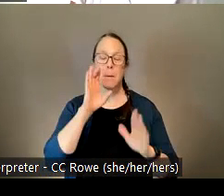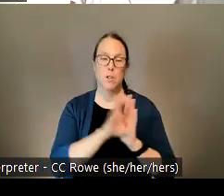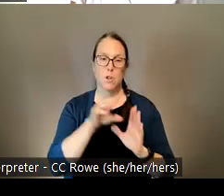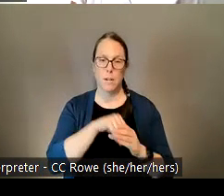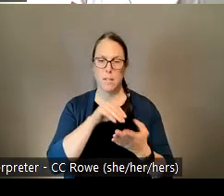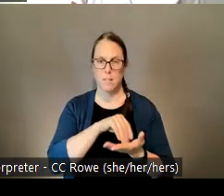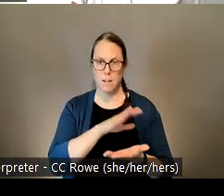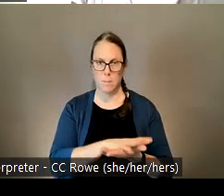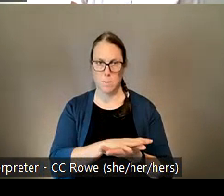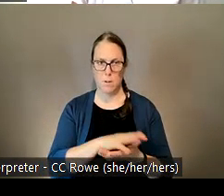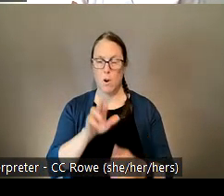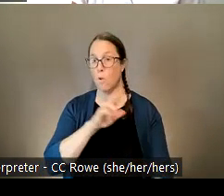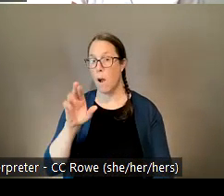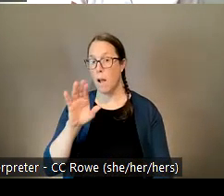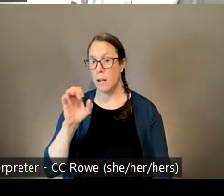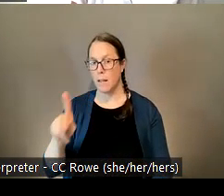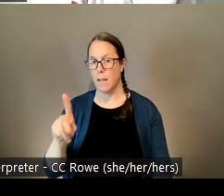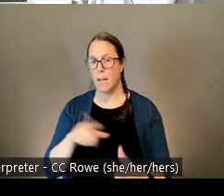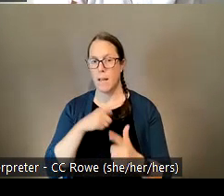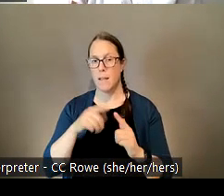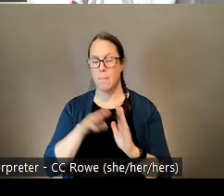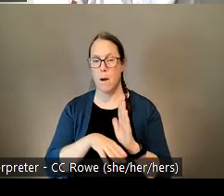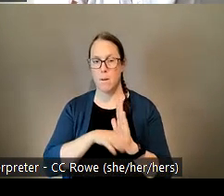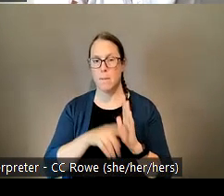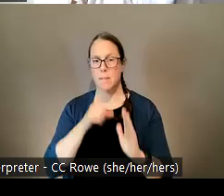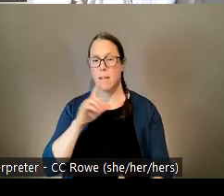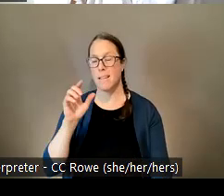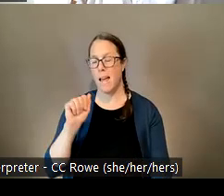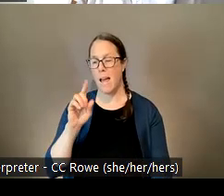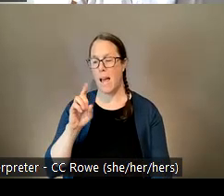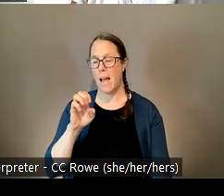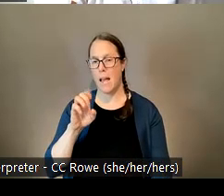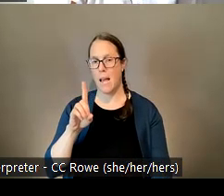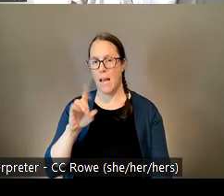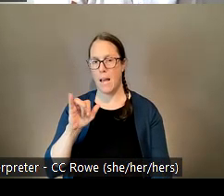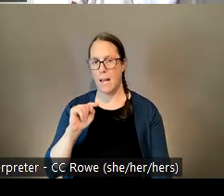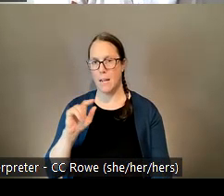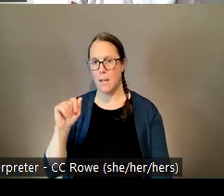I right clicked, and then at the bottom, it's edit alt text. And that's all there was for it.